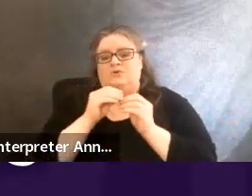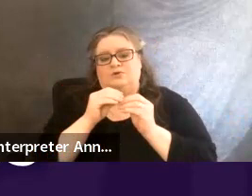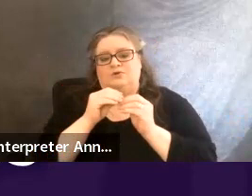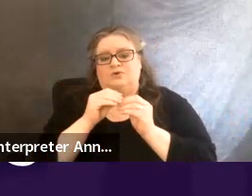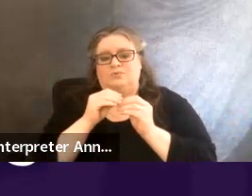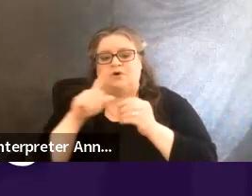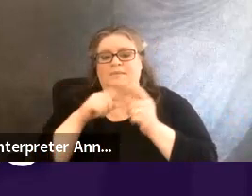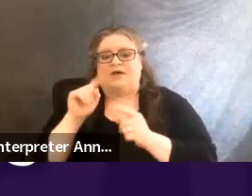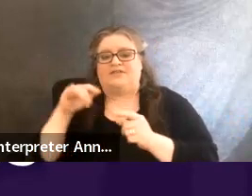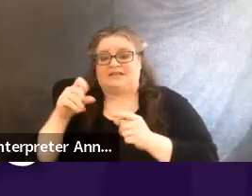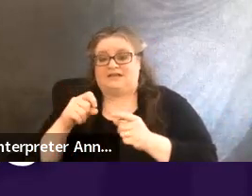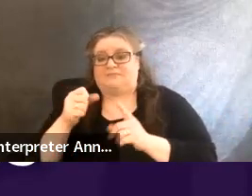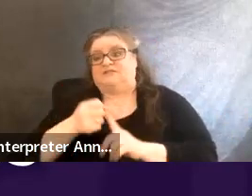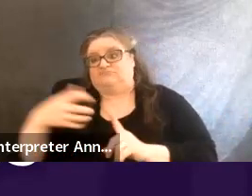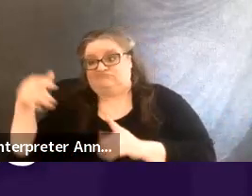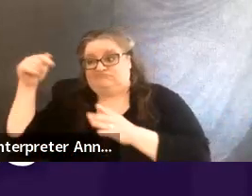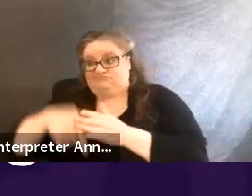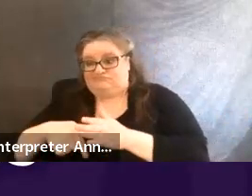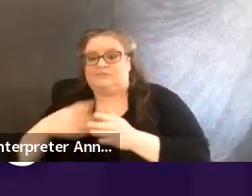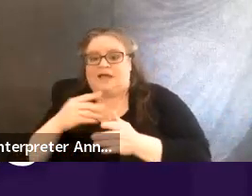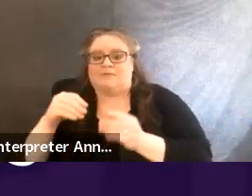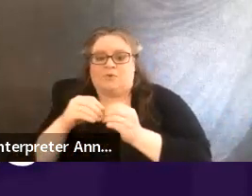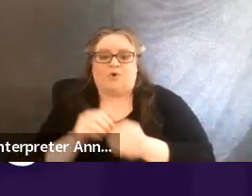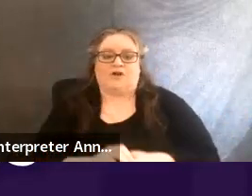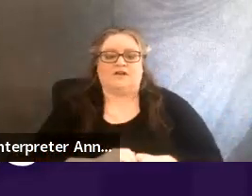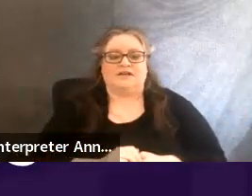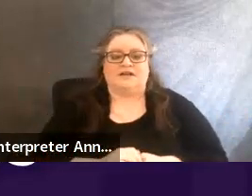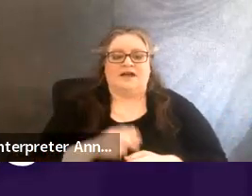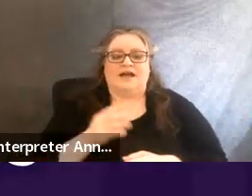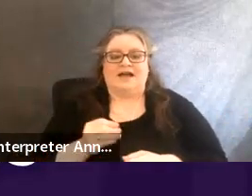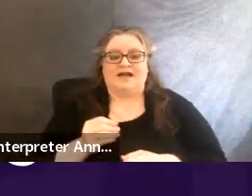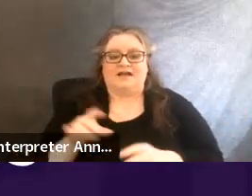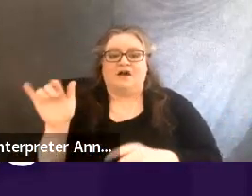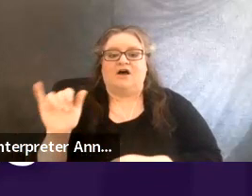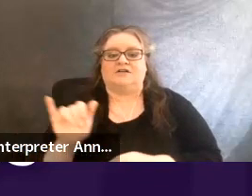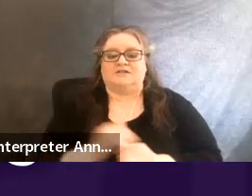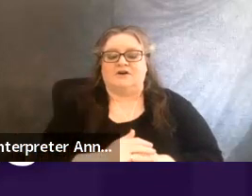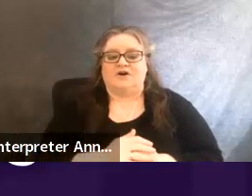that I mentioned here and more. It has also